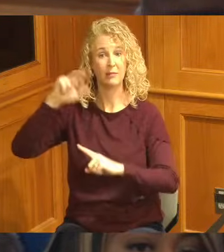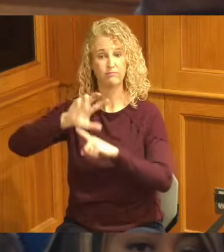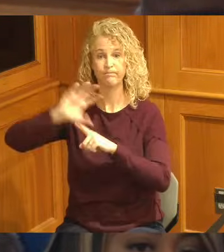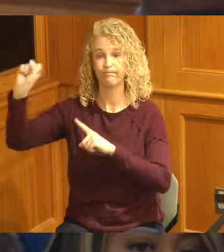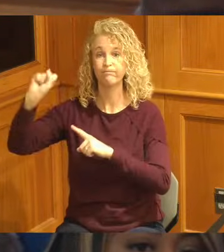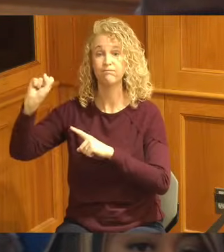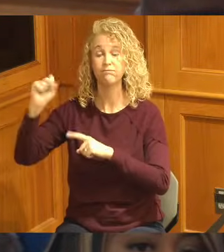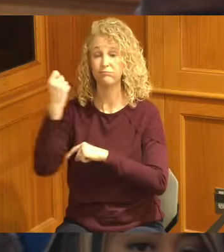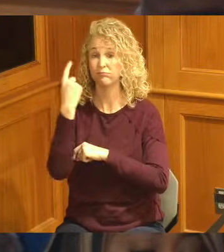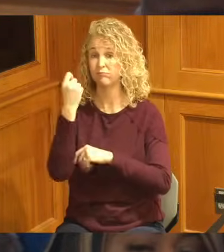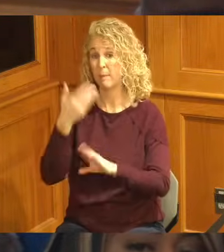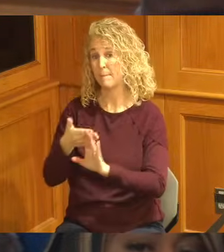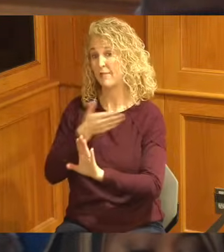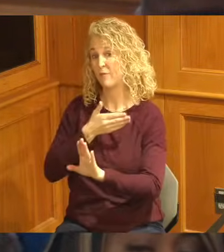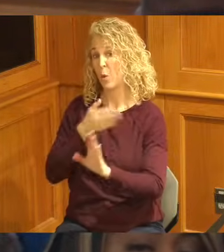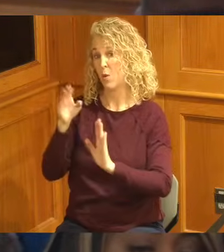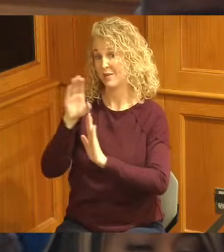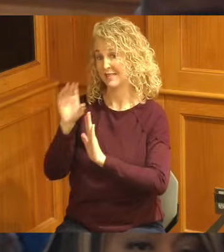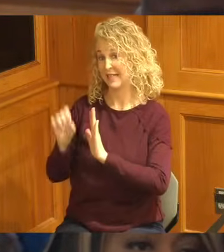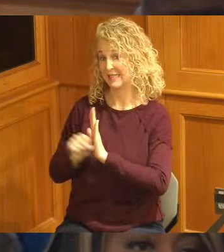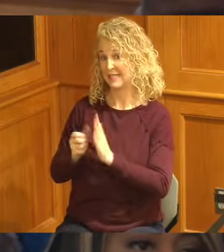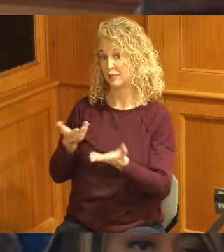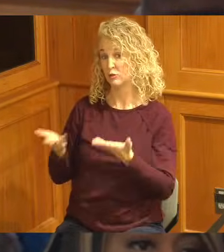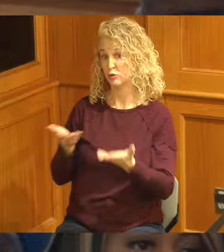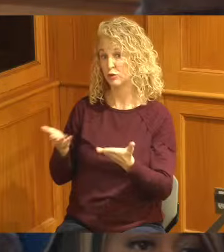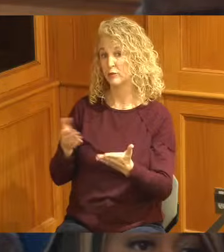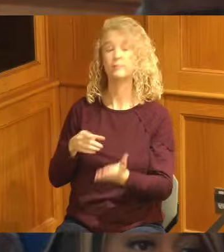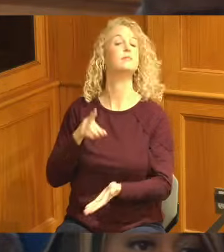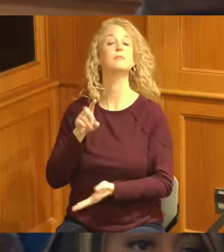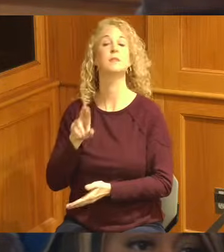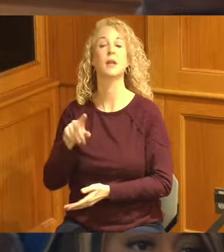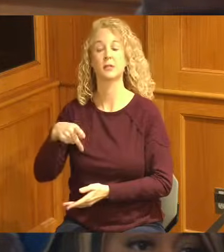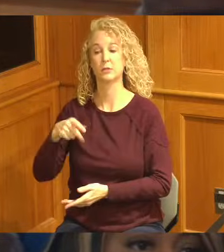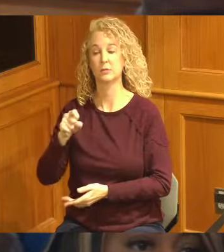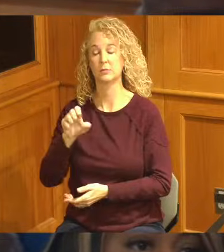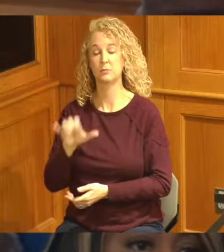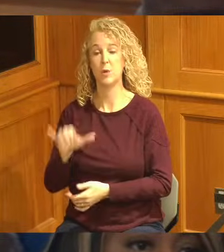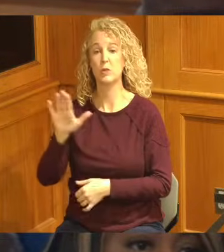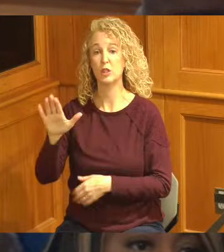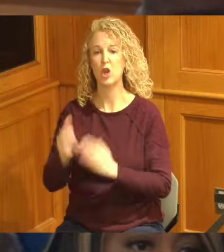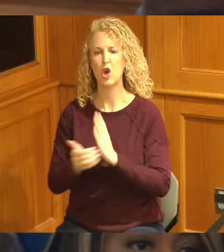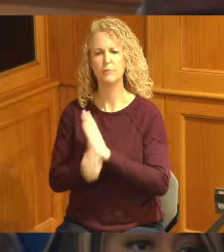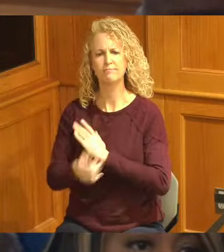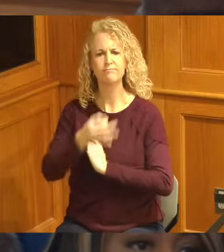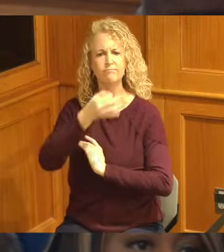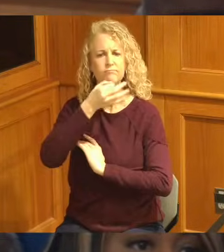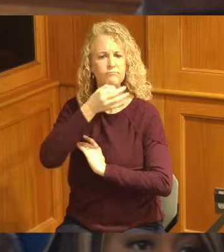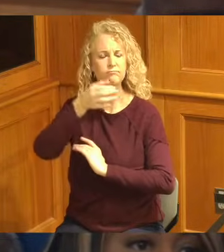whereas prior to her service at Cincinnati State, Dr. Posey contributed her talents and expertise at